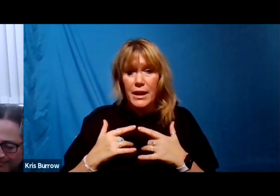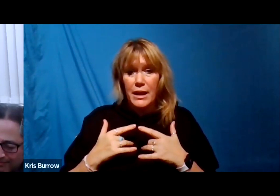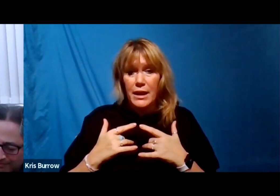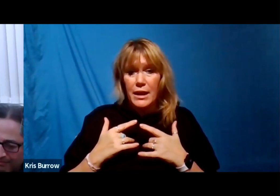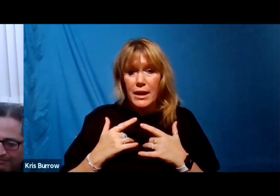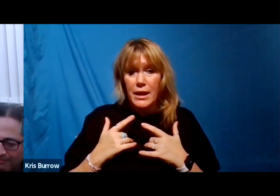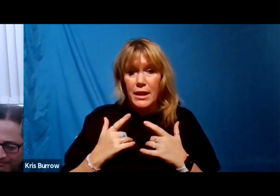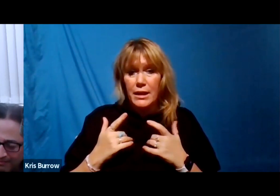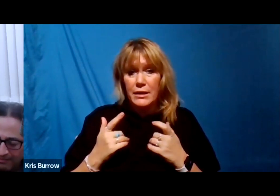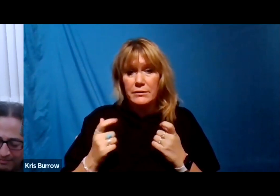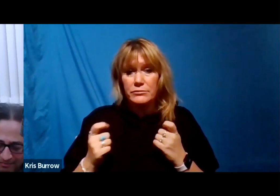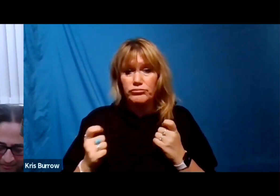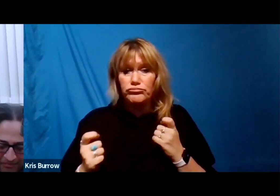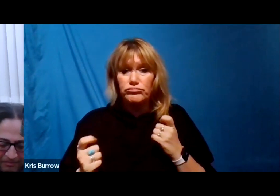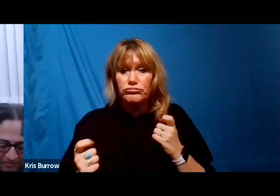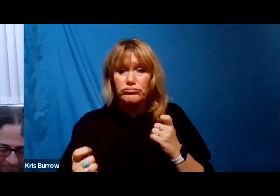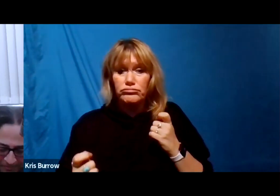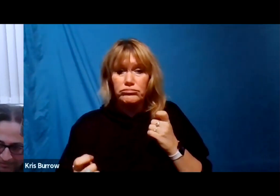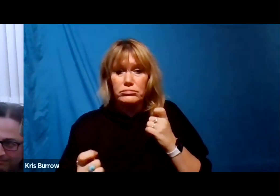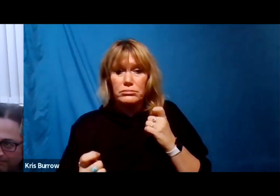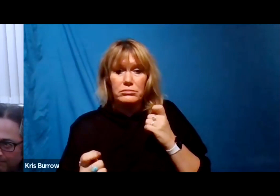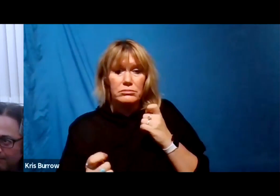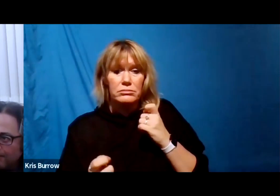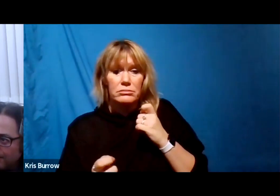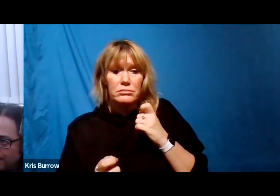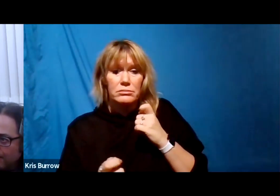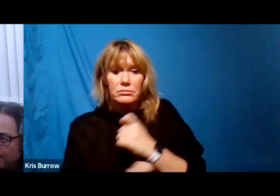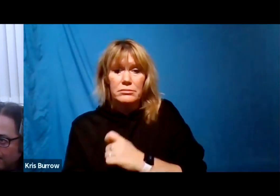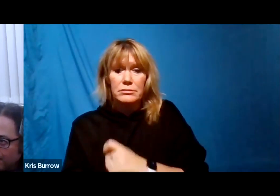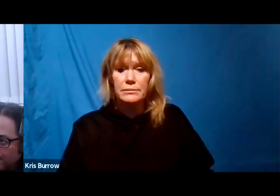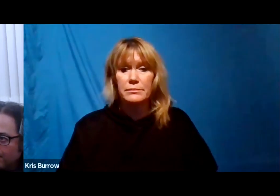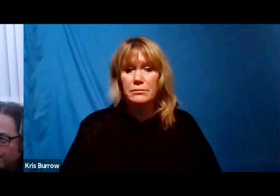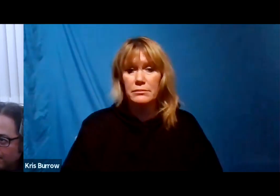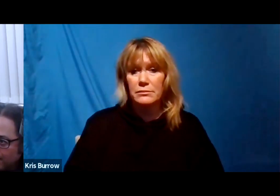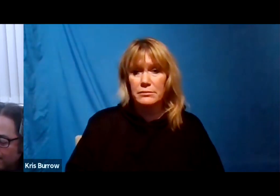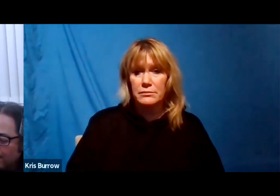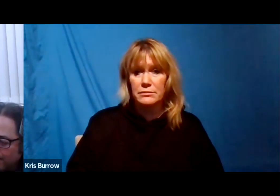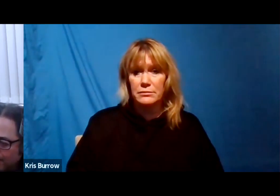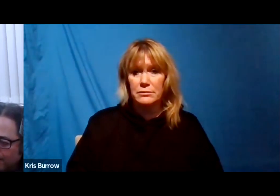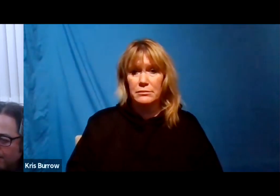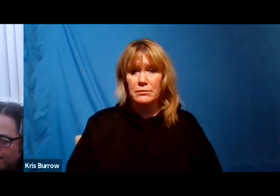Fueled your fires for Molotov Cocktail parties don't impress